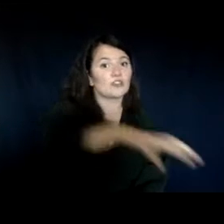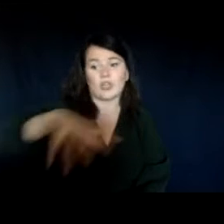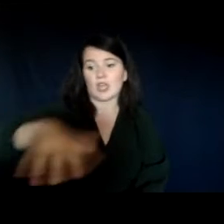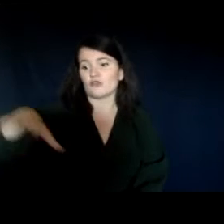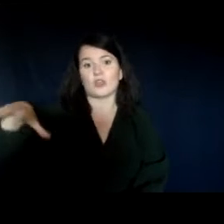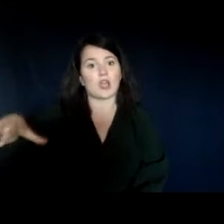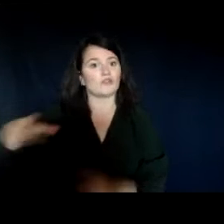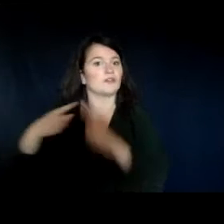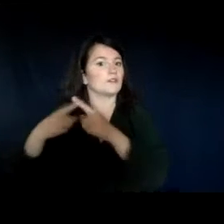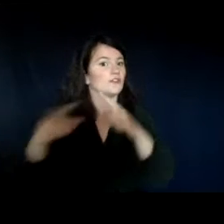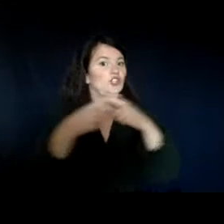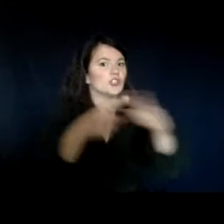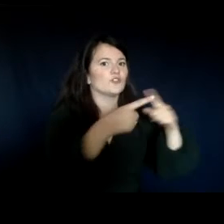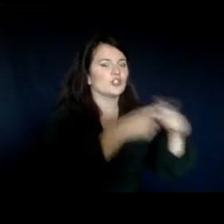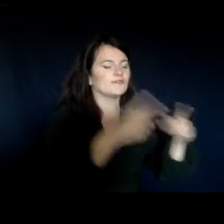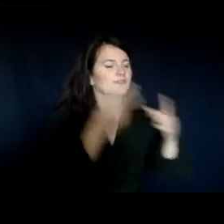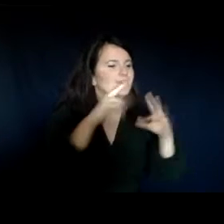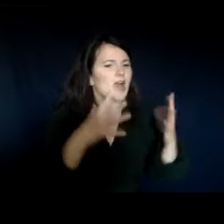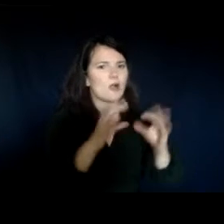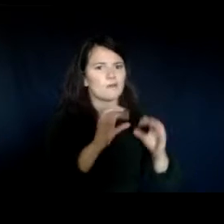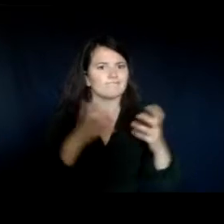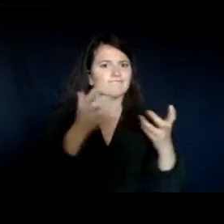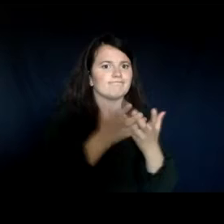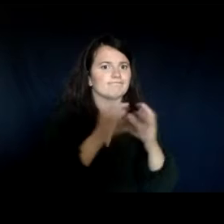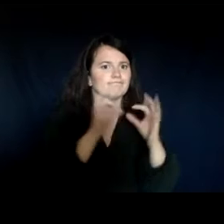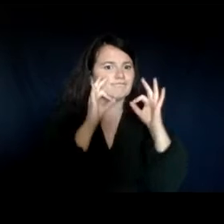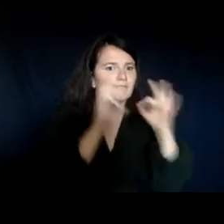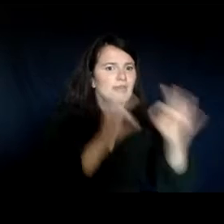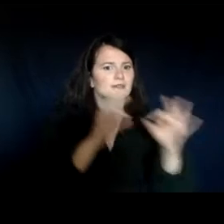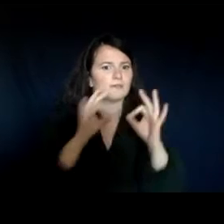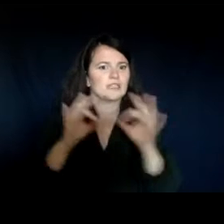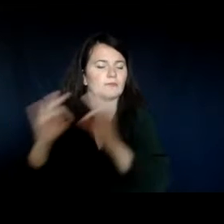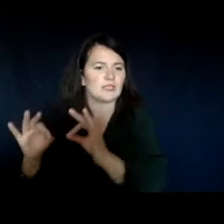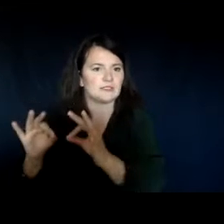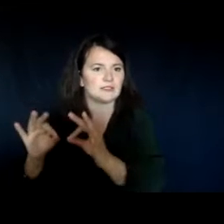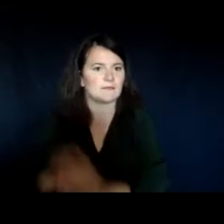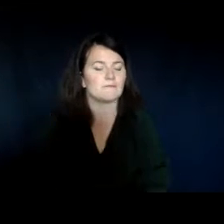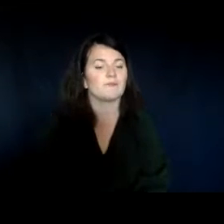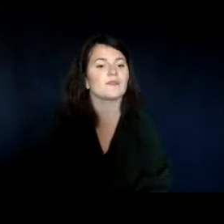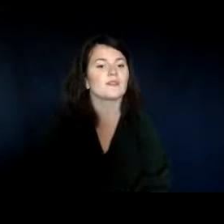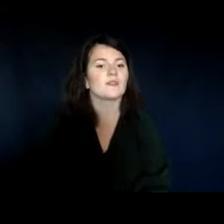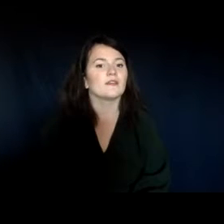Providing flexibility and liquidity in terms of reporting